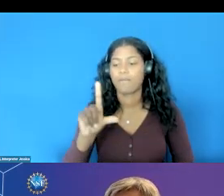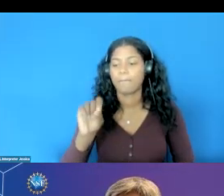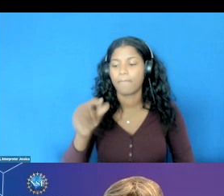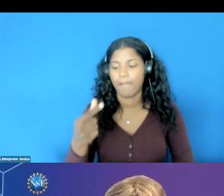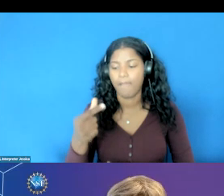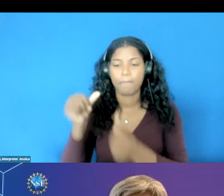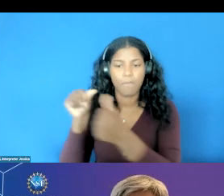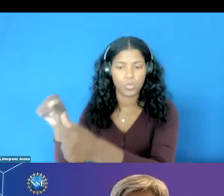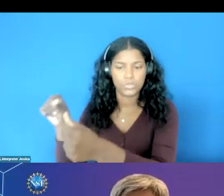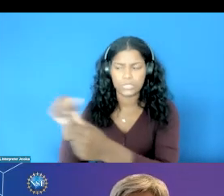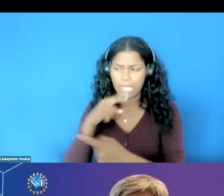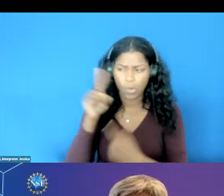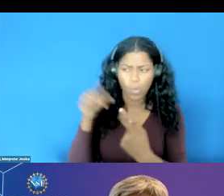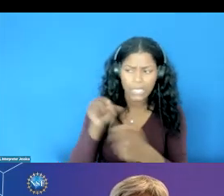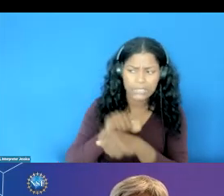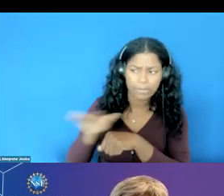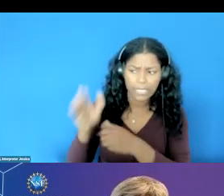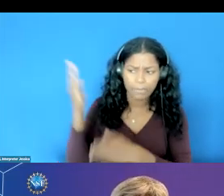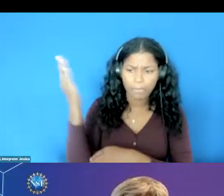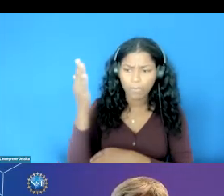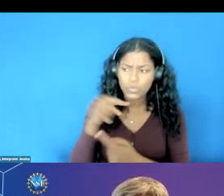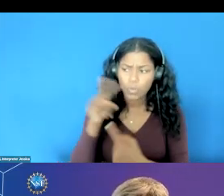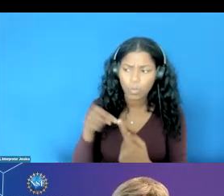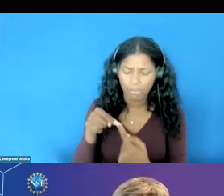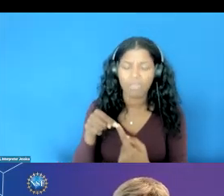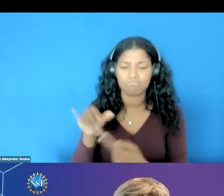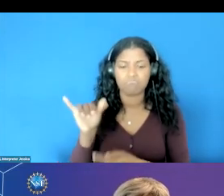You're welcome to go and look at that for more detail on this question.